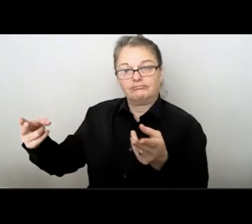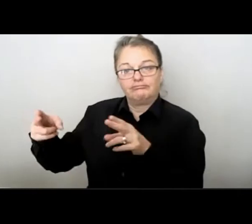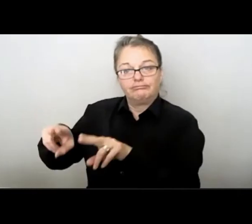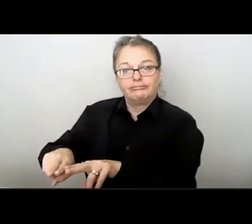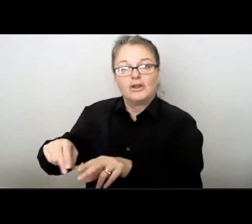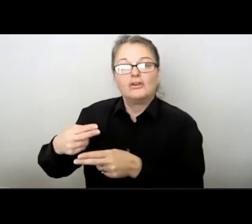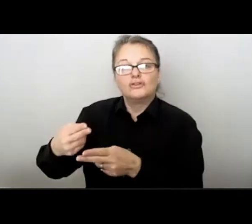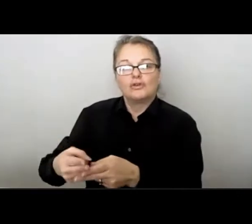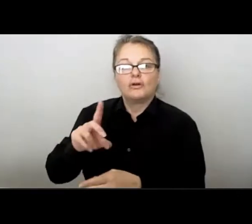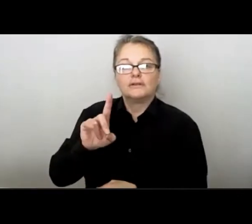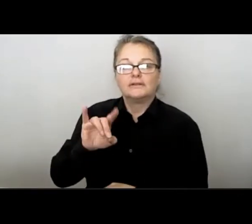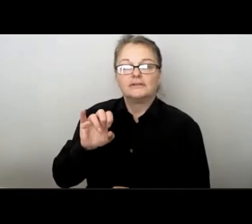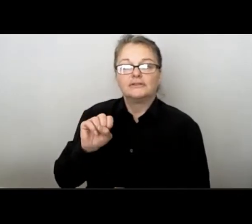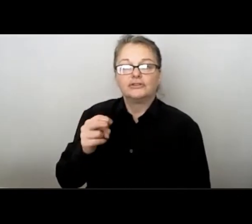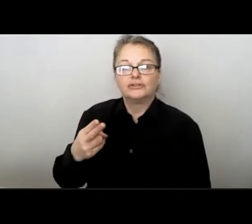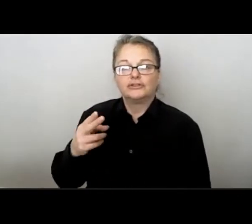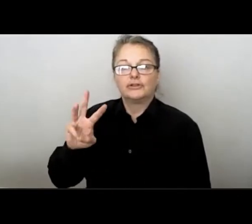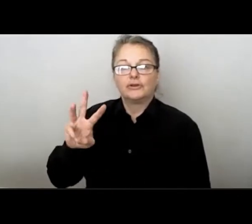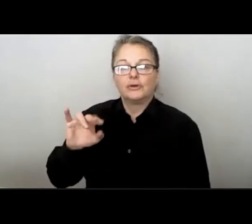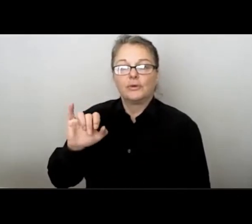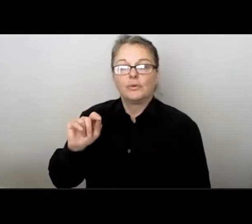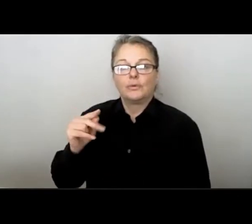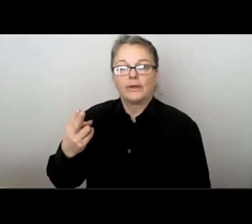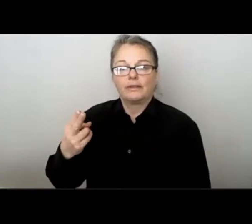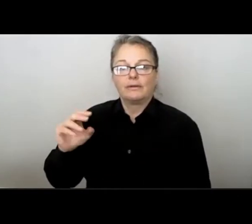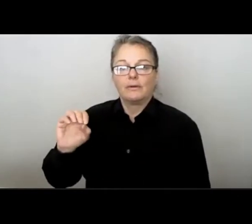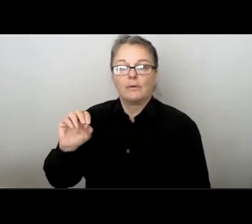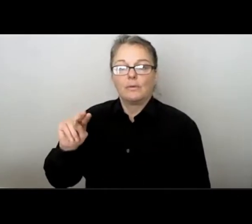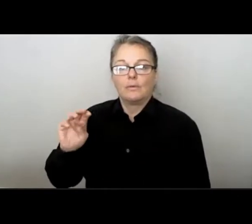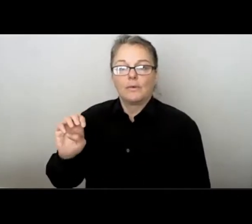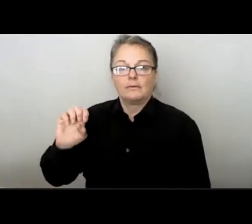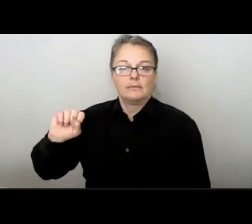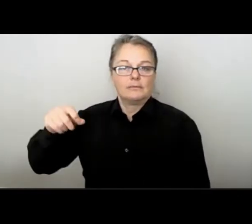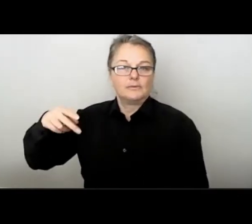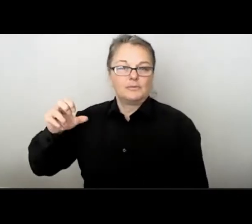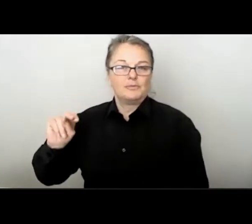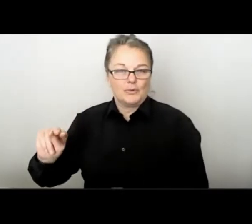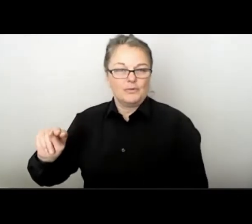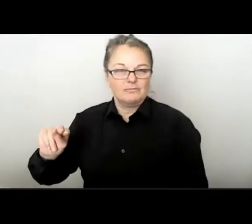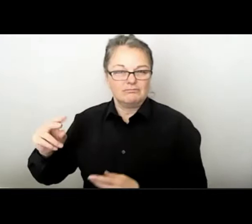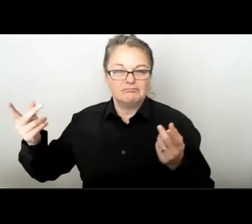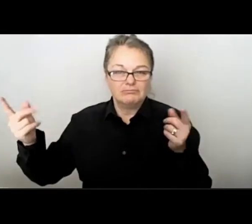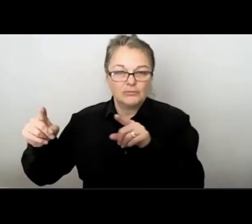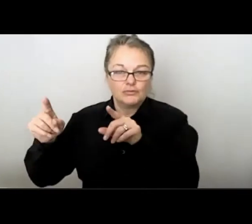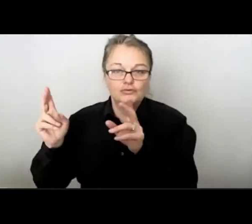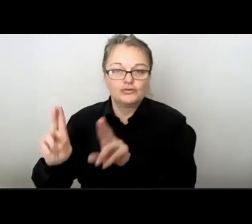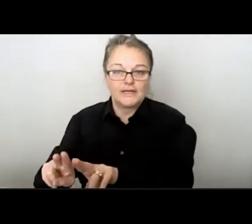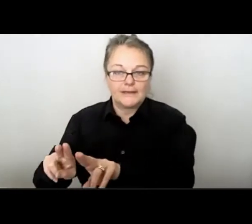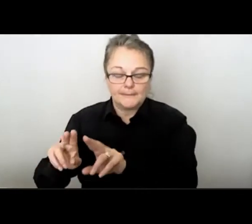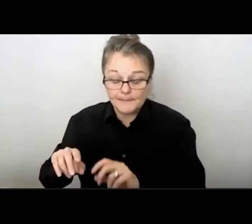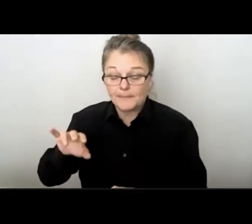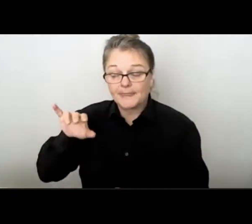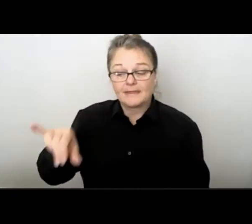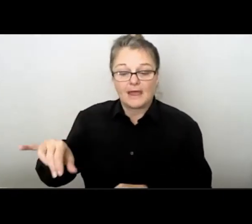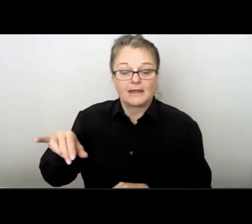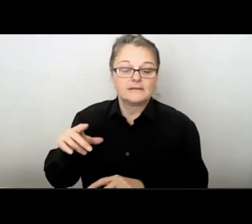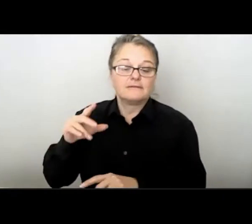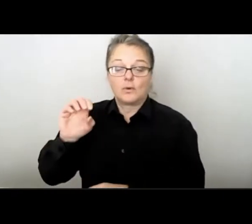AN AGREEMENT BETWEEN IROQUOIS CONFEDERACY, THE OJIWAY AND ALLIED NATIONS. FOR THOSE WHO